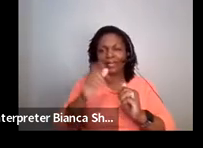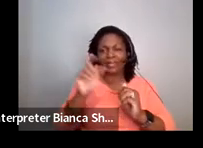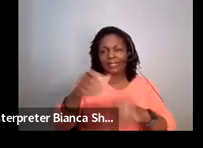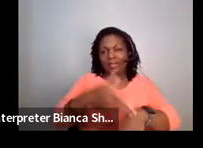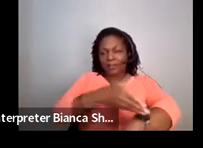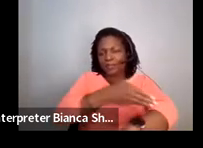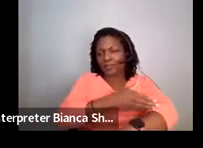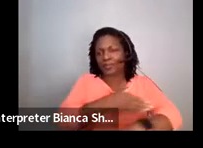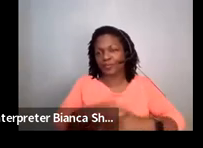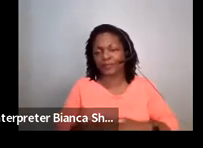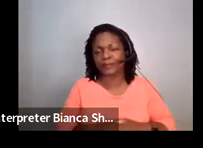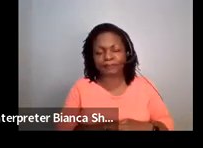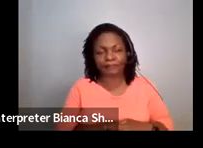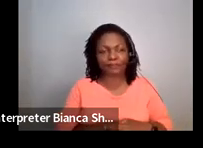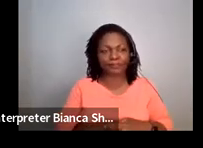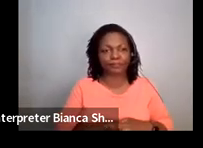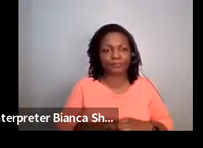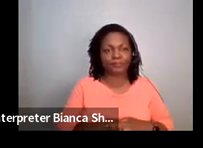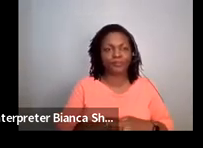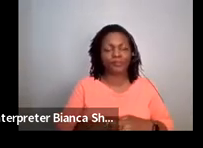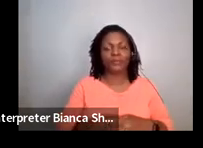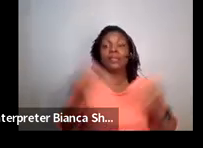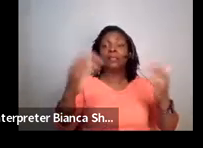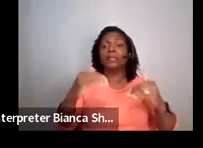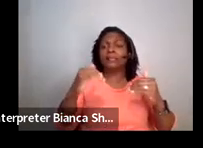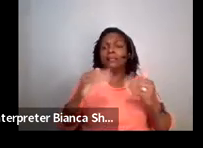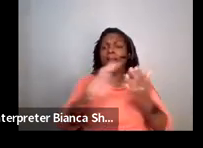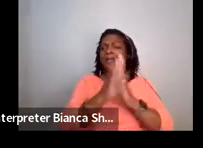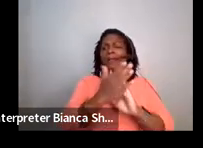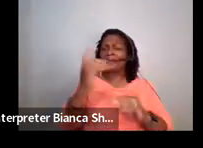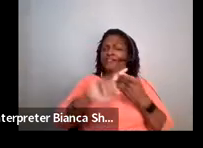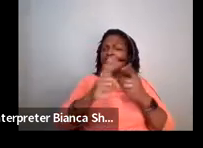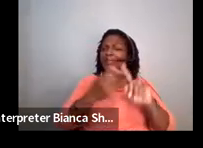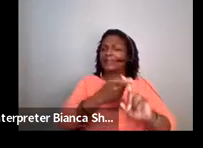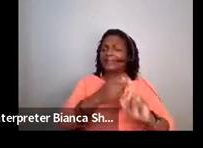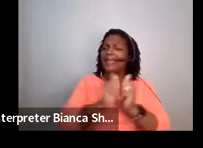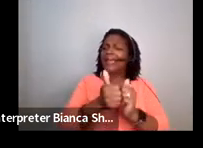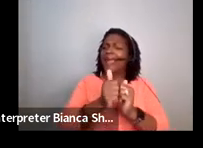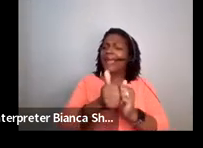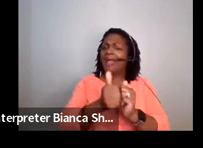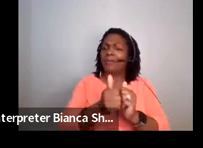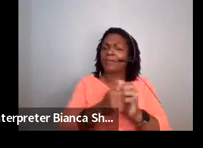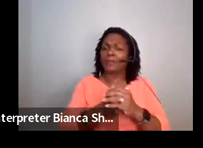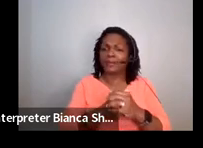we're down to this part about becoming a friend, how do we become a dementia friend.